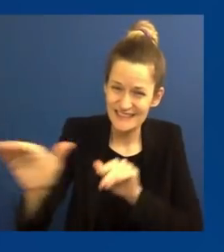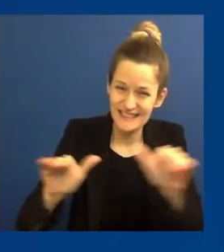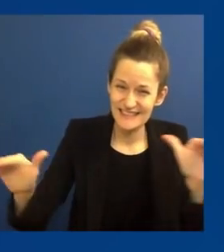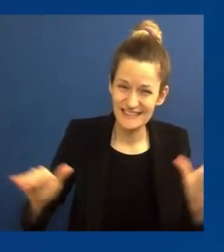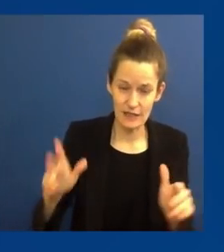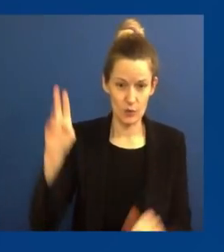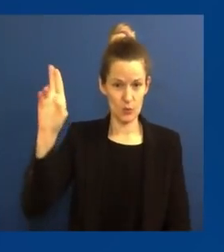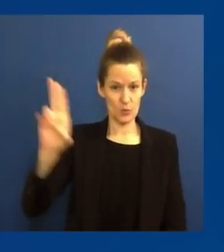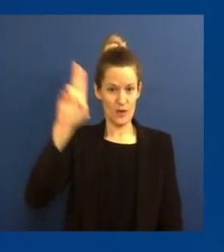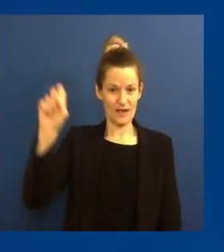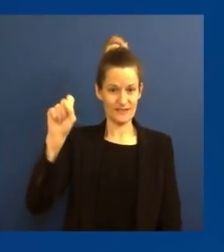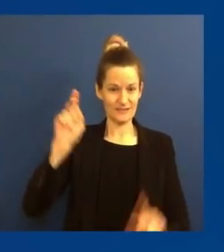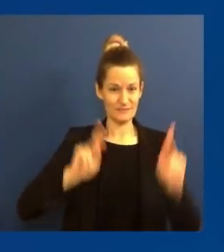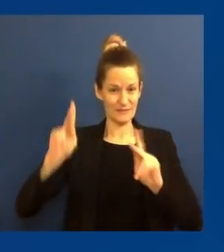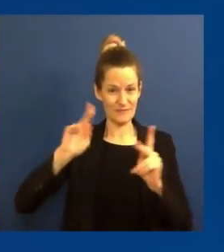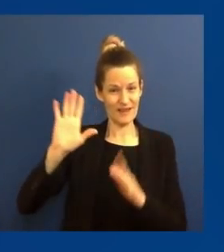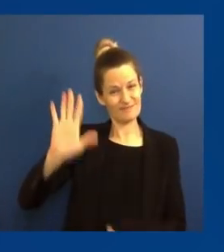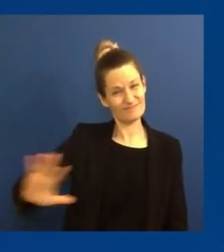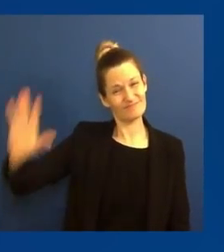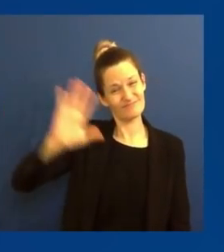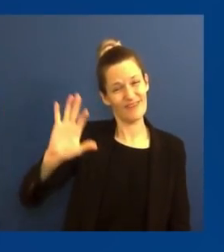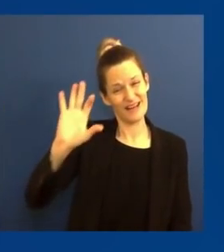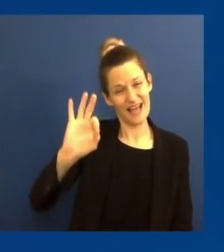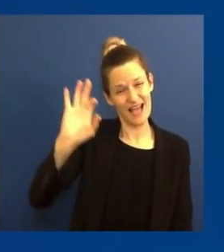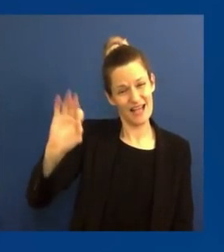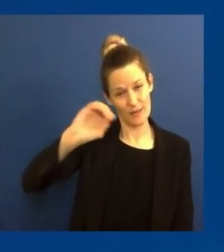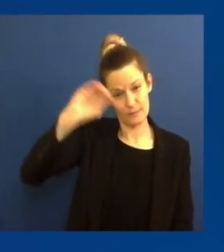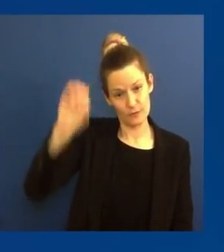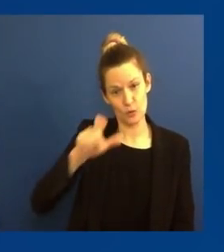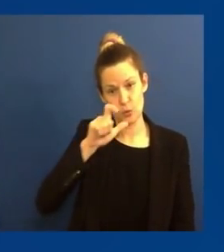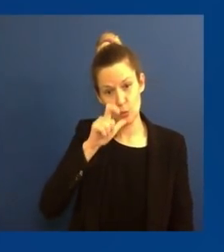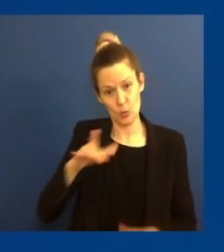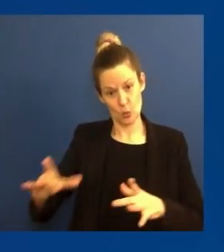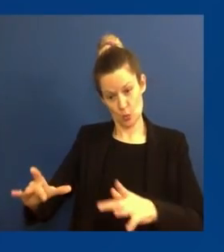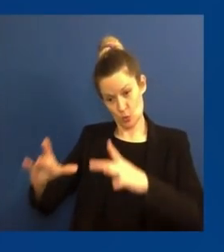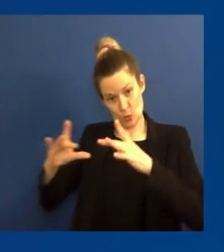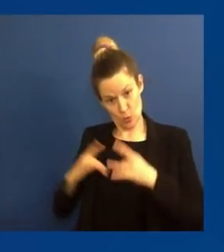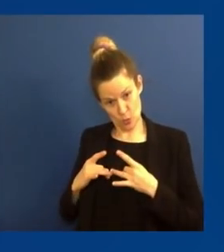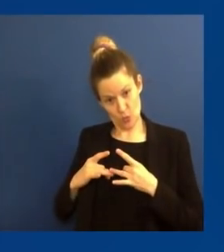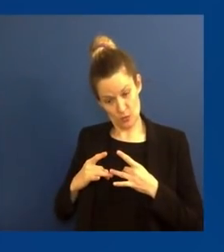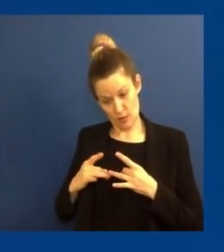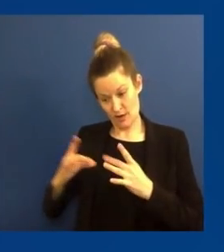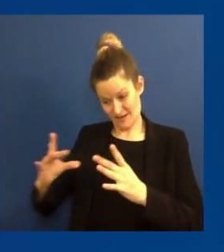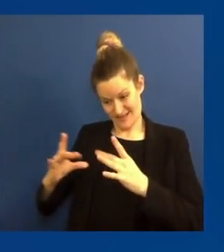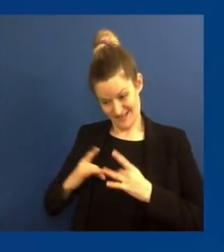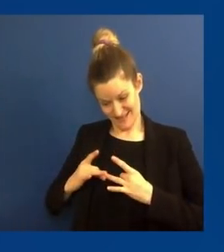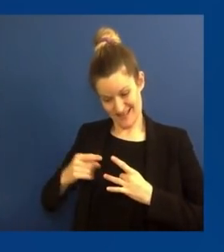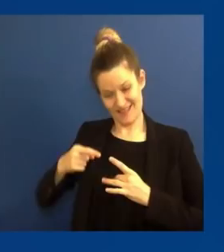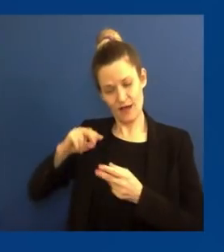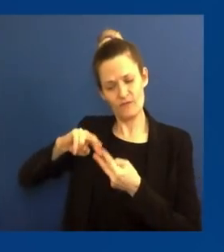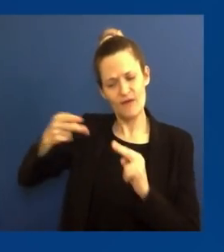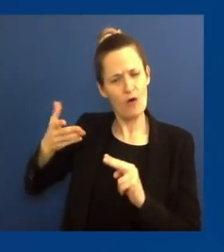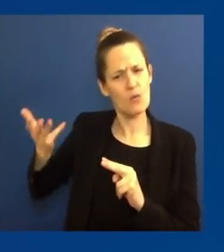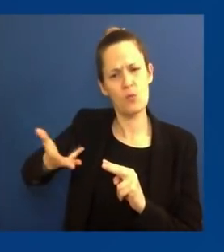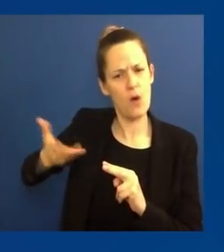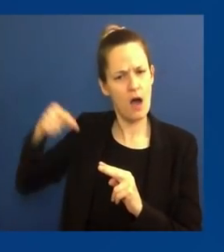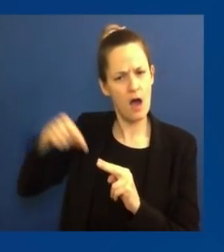I urge all who are eligible to get their booster shot to get it as soon as possible. Thank you. I'll now turn things over to Dr. Fauci.